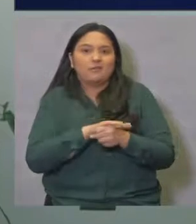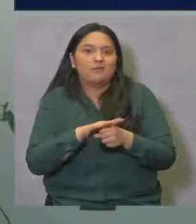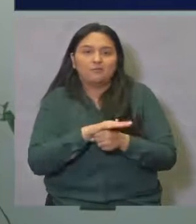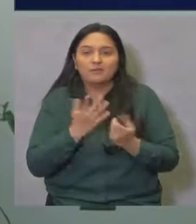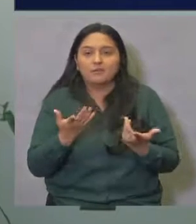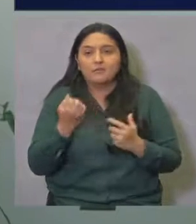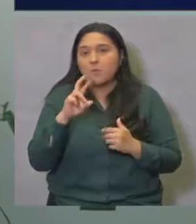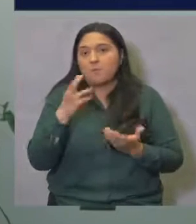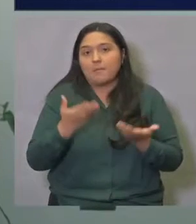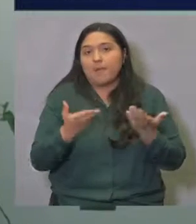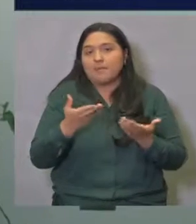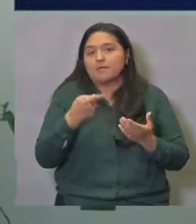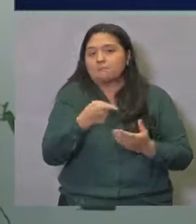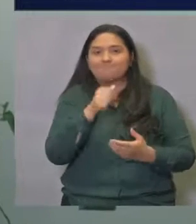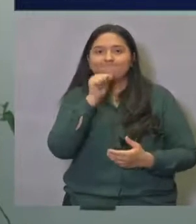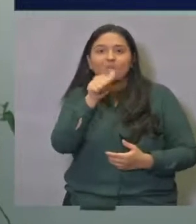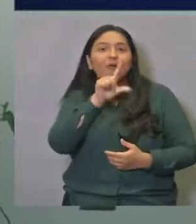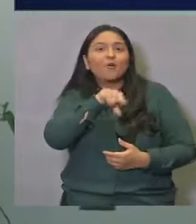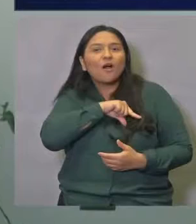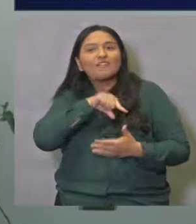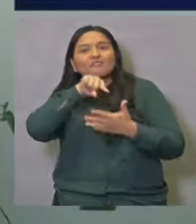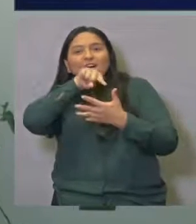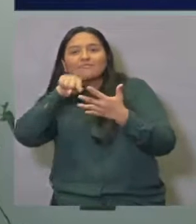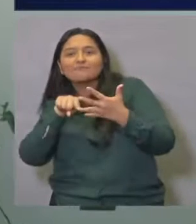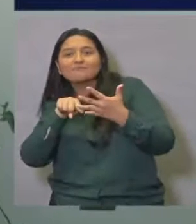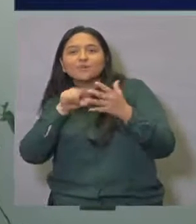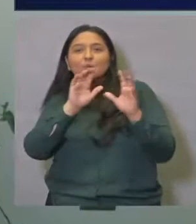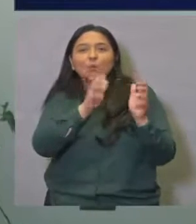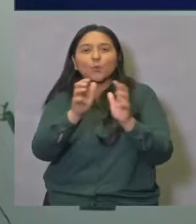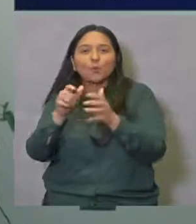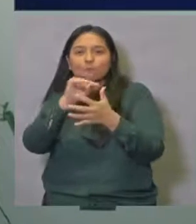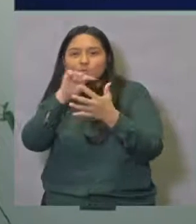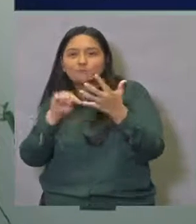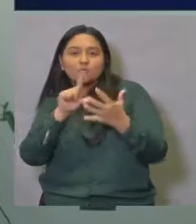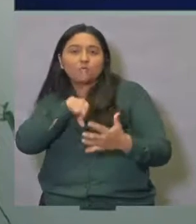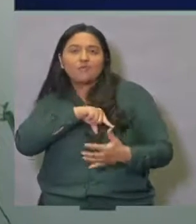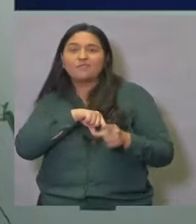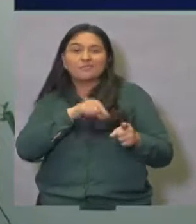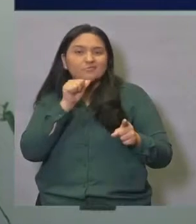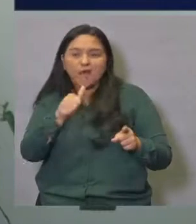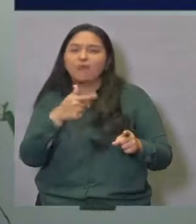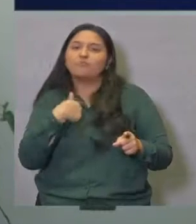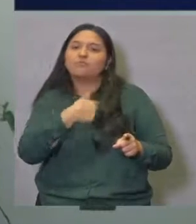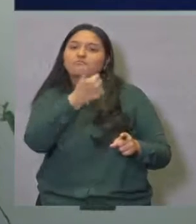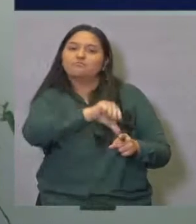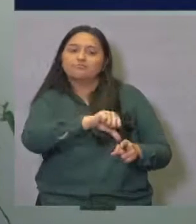THAT DOESN'T WORK HERE OR LIVE HERE.